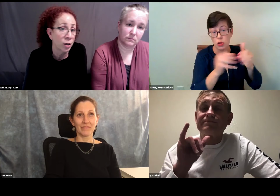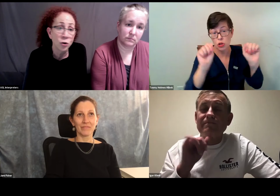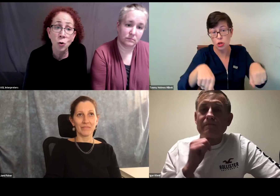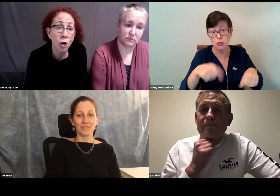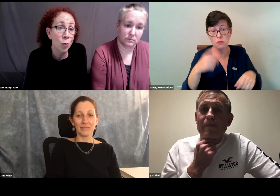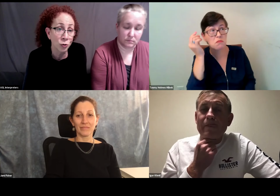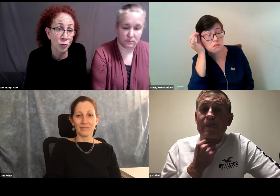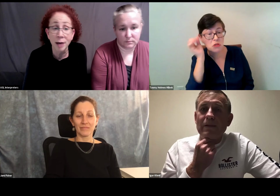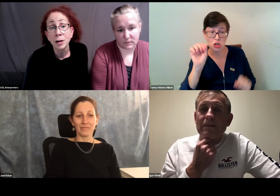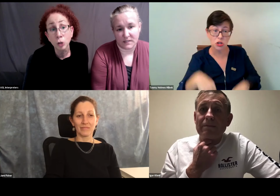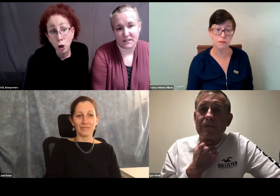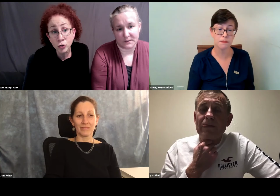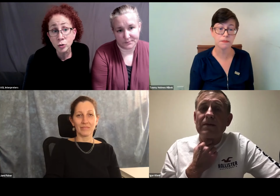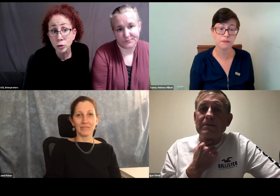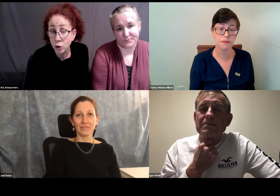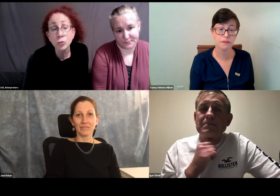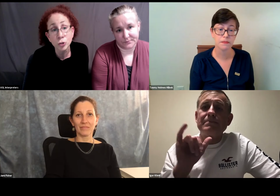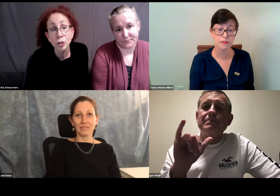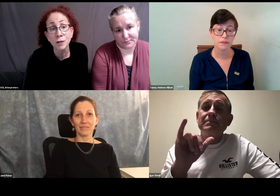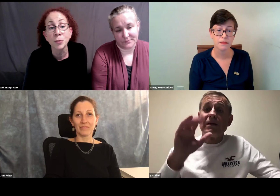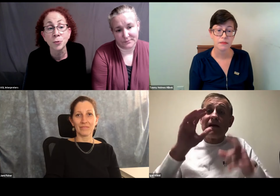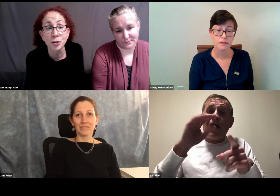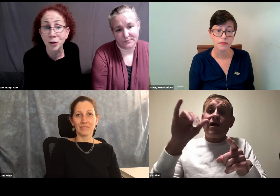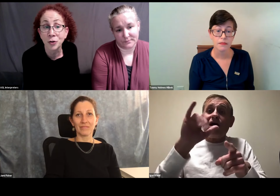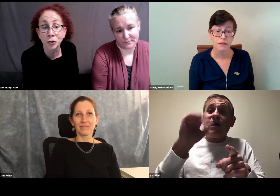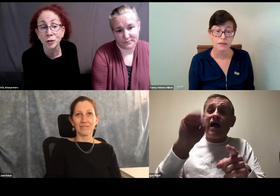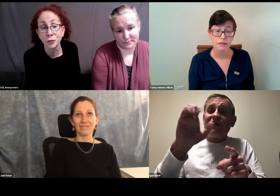no law will do that lawsuits license could give them the pressure that they're looking for.